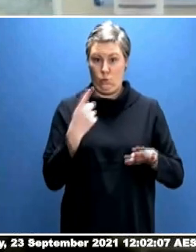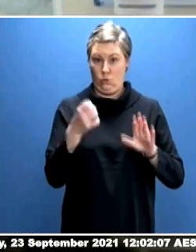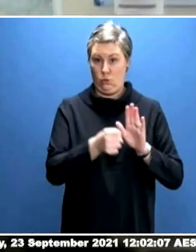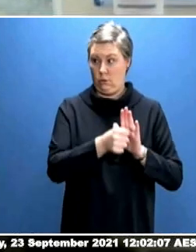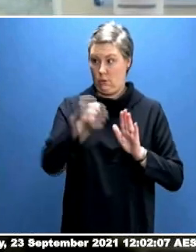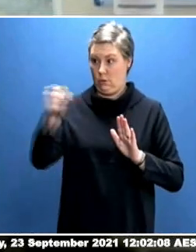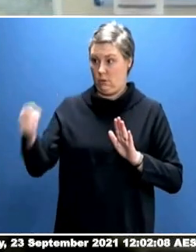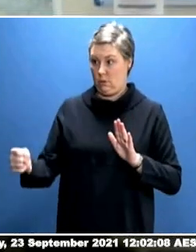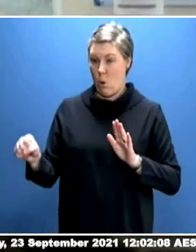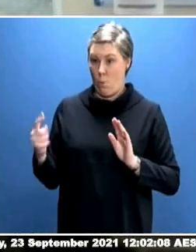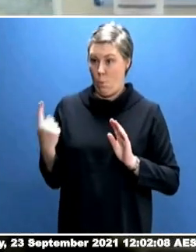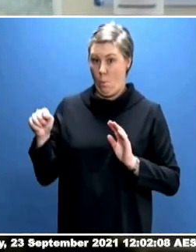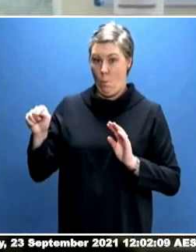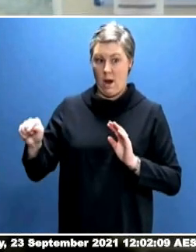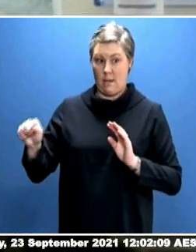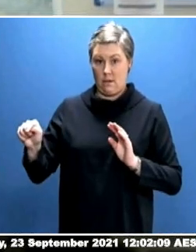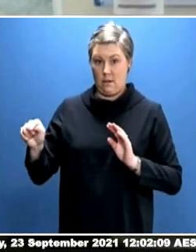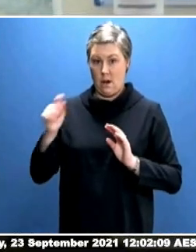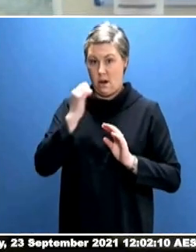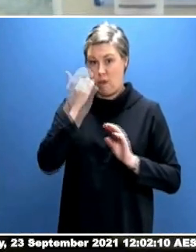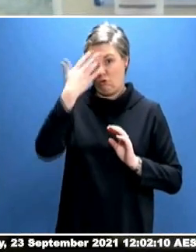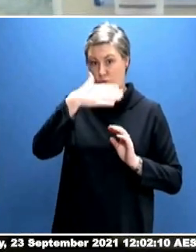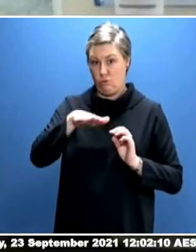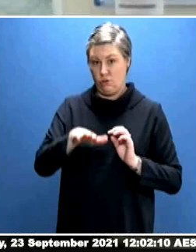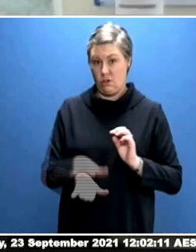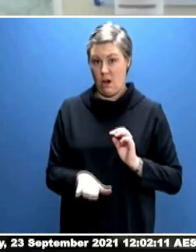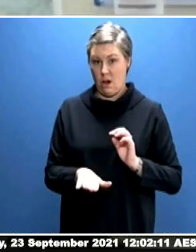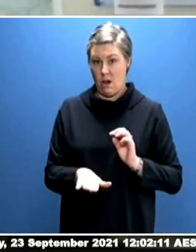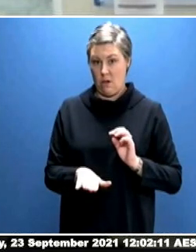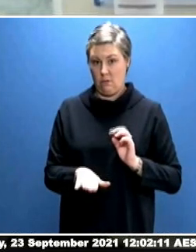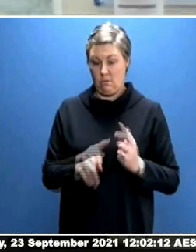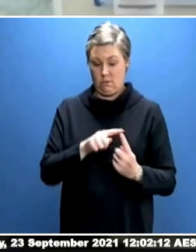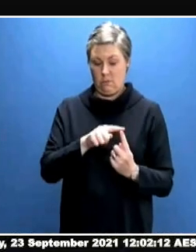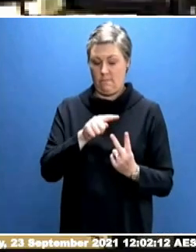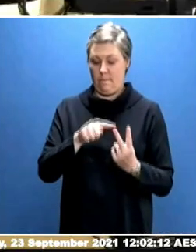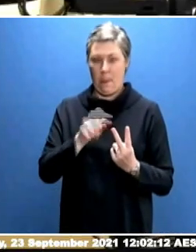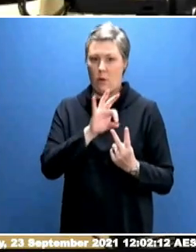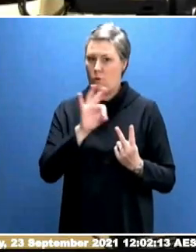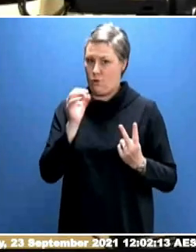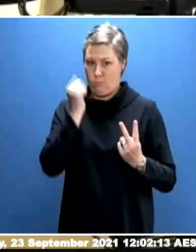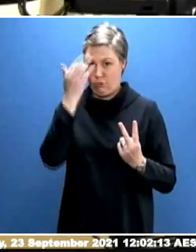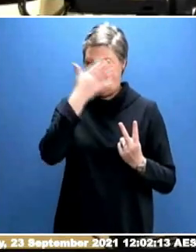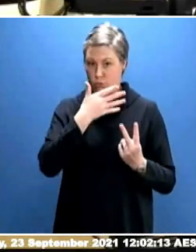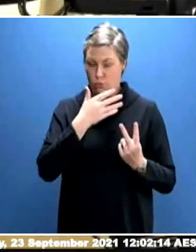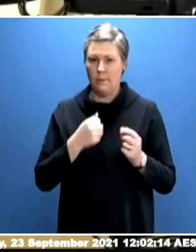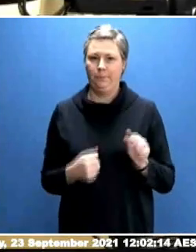that one was an Aboriginal child and one was a non-Aboriginal child? Yes, that's correct.